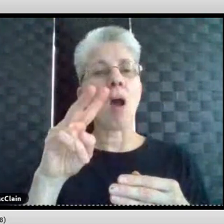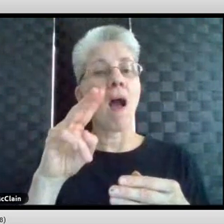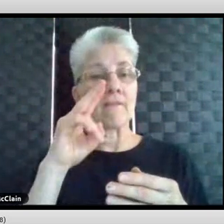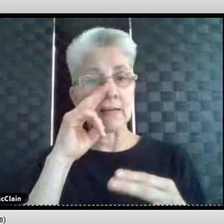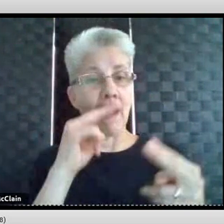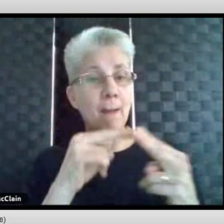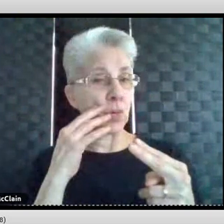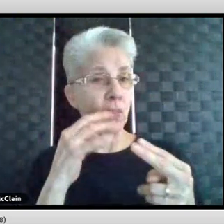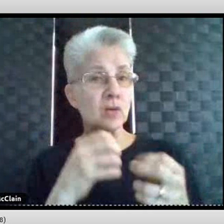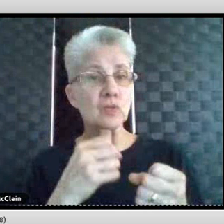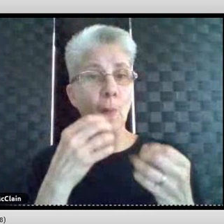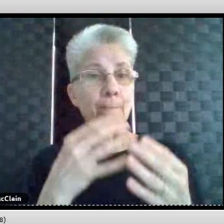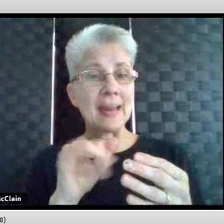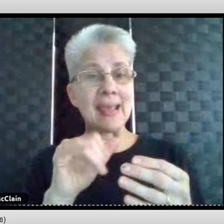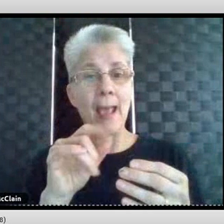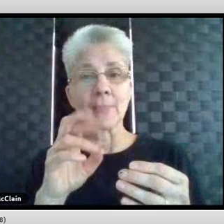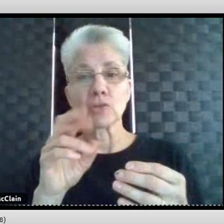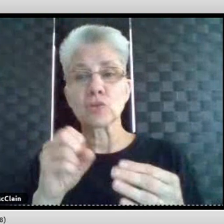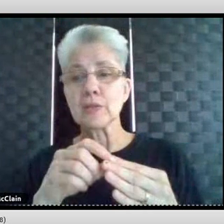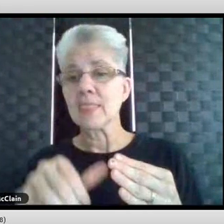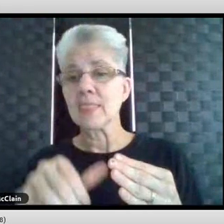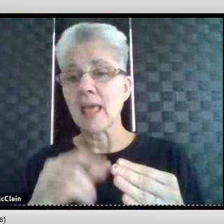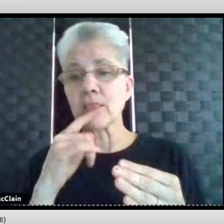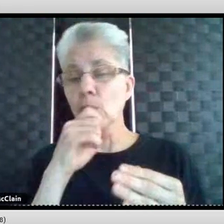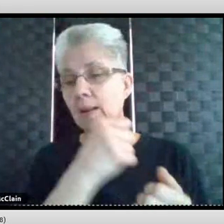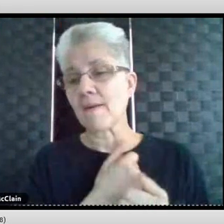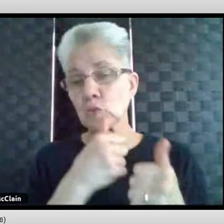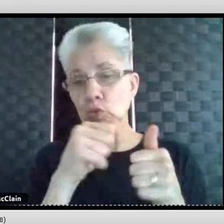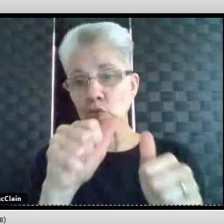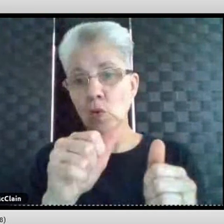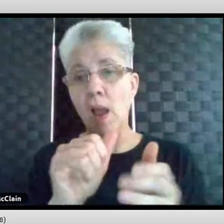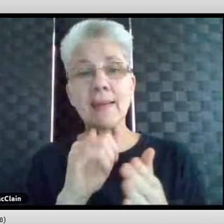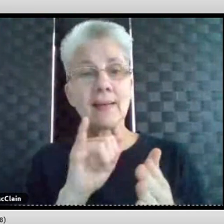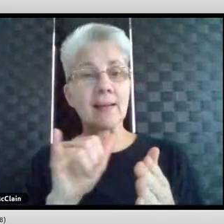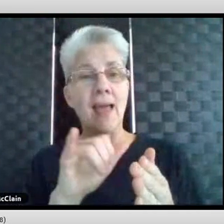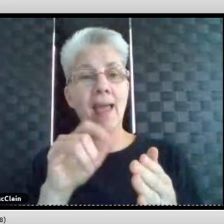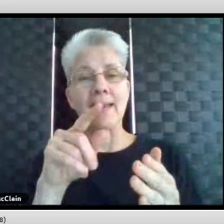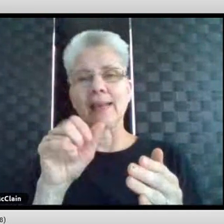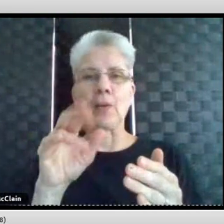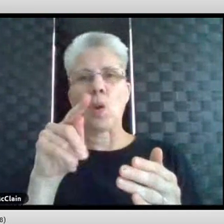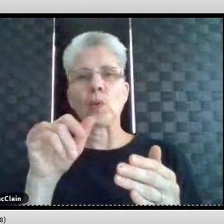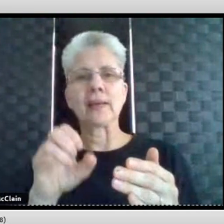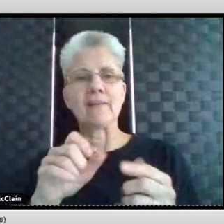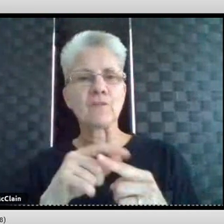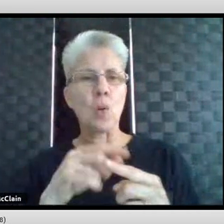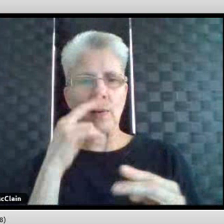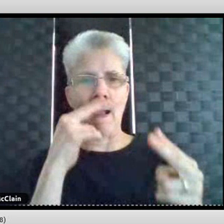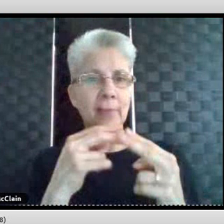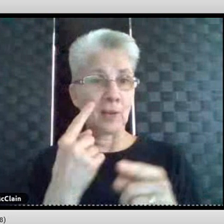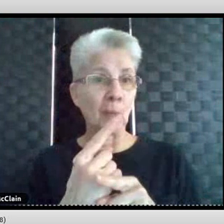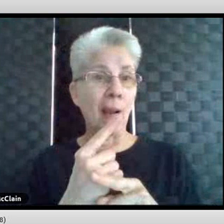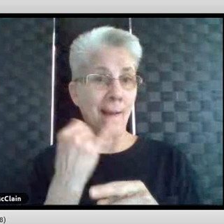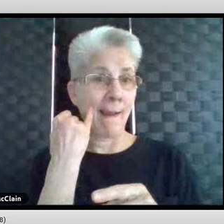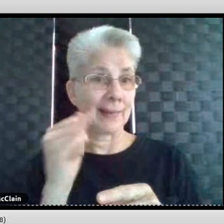And you know, there's so many amateurs at that that would love to try it, kind of like karaoke for comedy, right? Similar kind of idea --